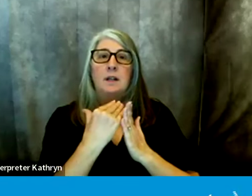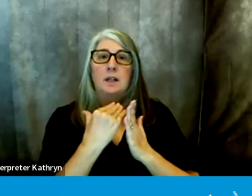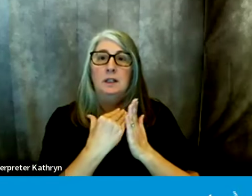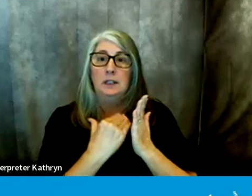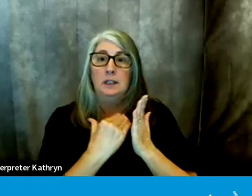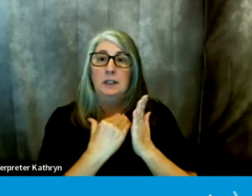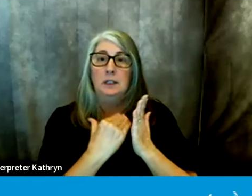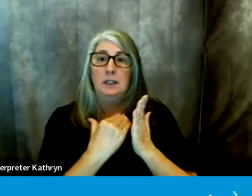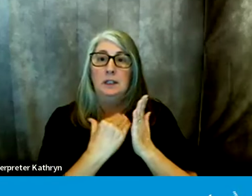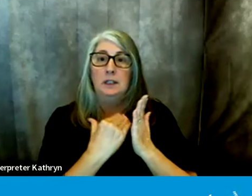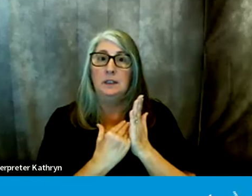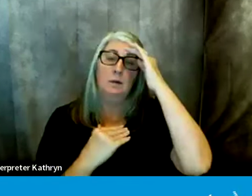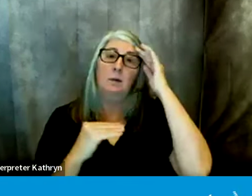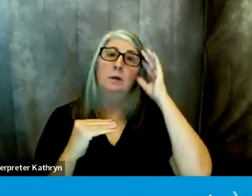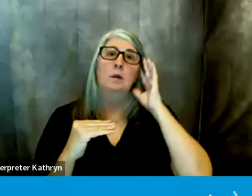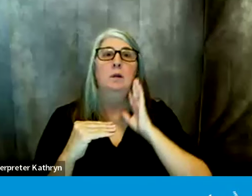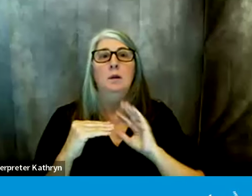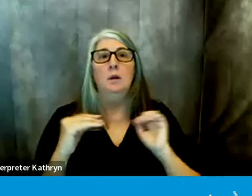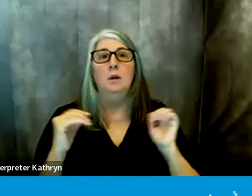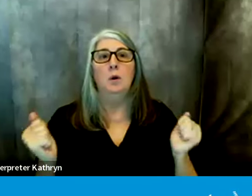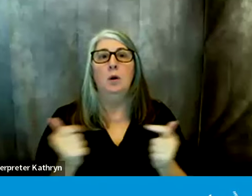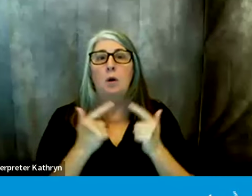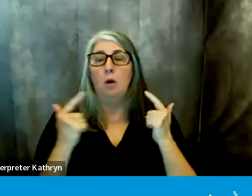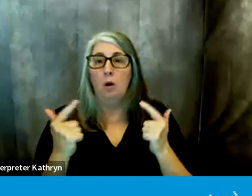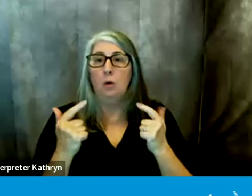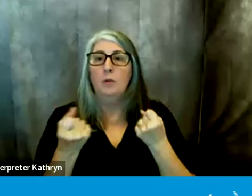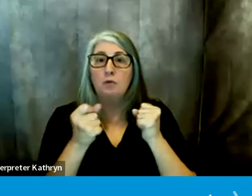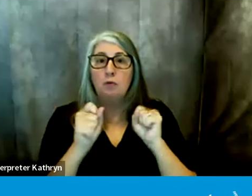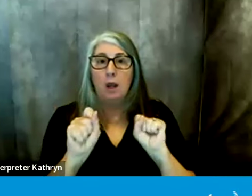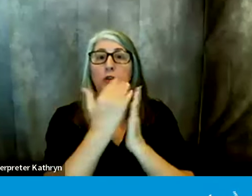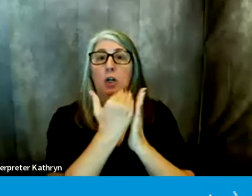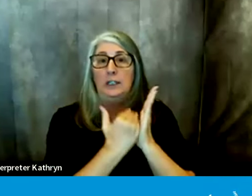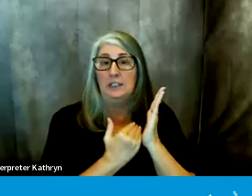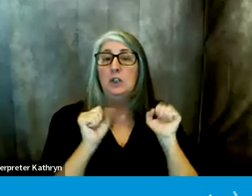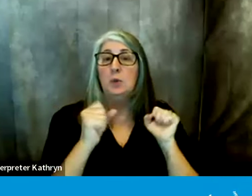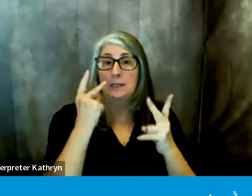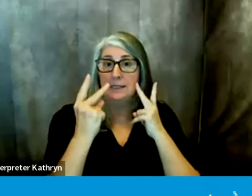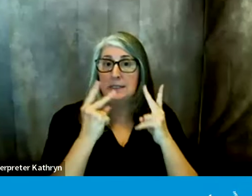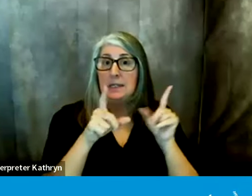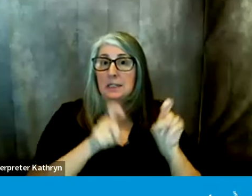where all the sites that are actively recruiting for the trials are listed. Our current major push